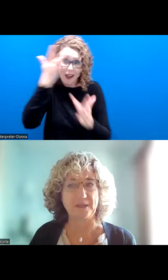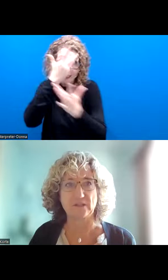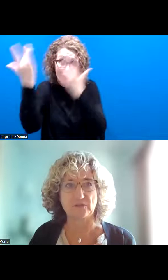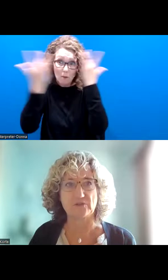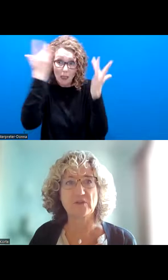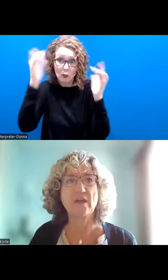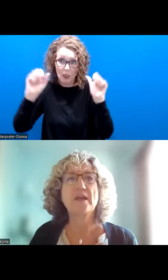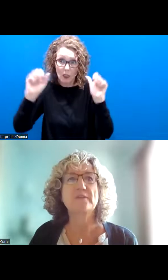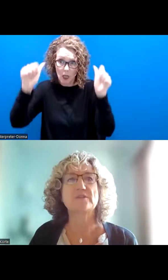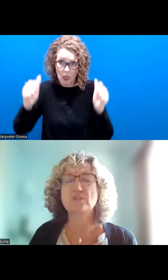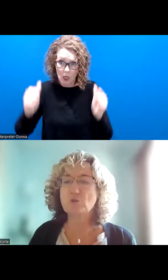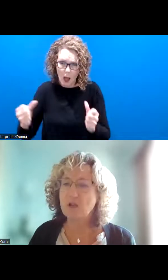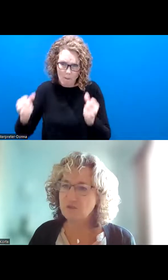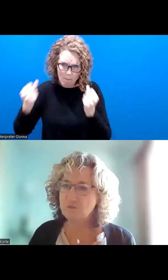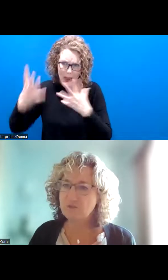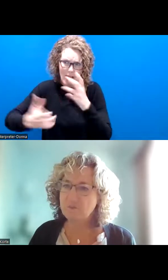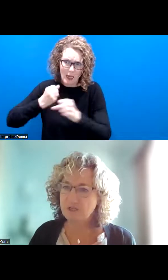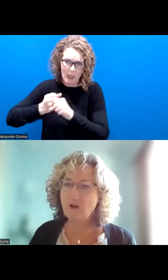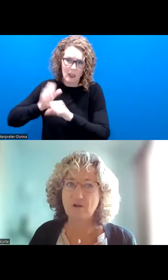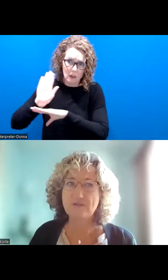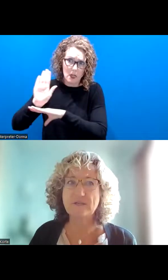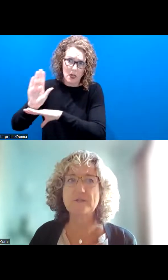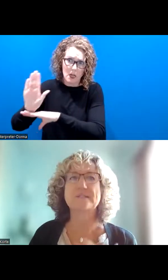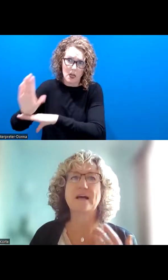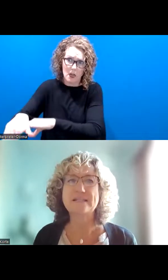a W-2 worker in the state contributes to WA Cares Fund with a